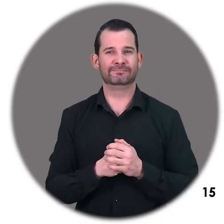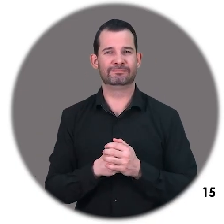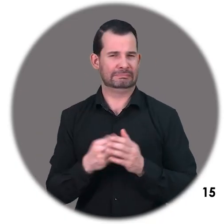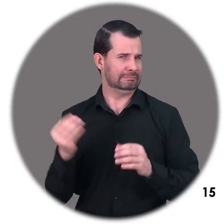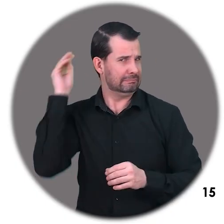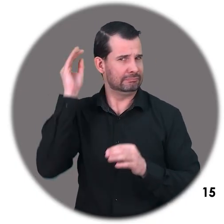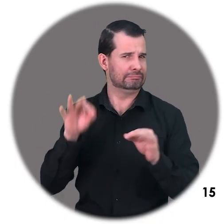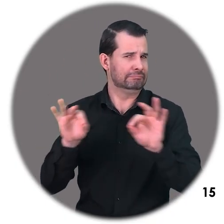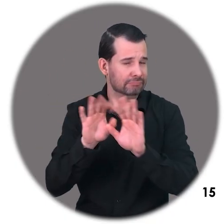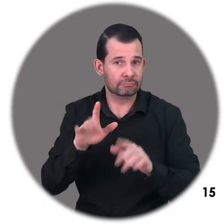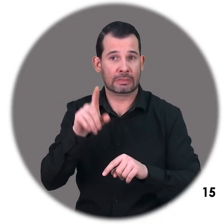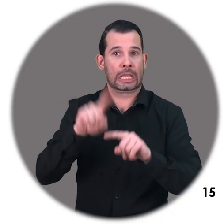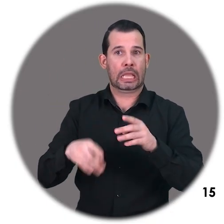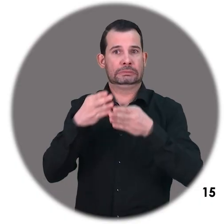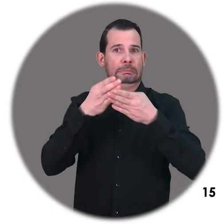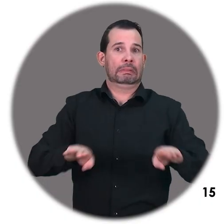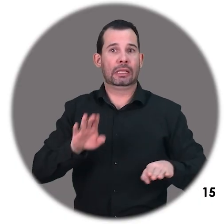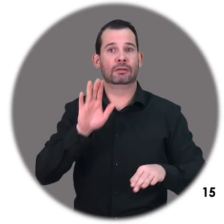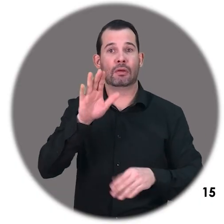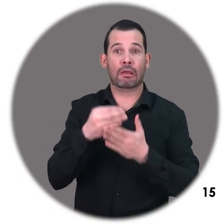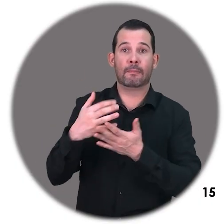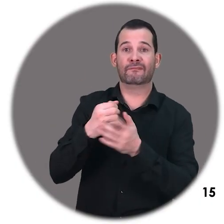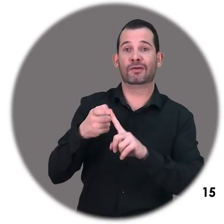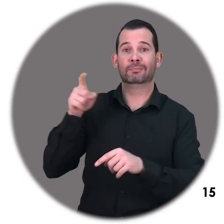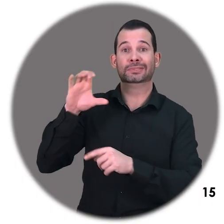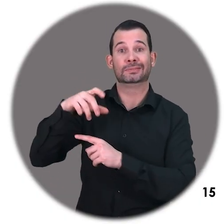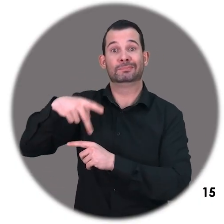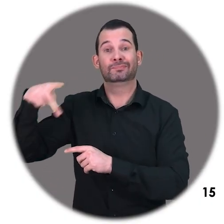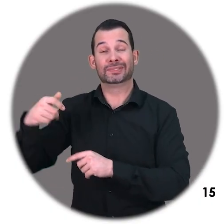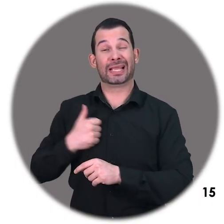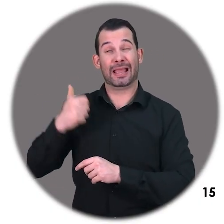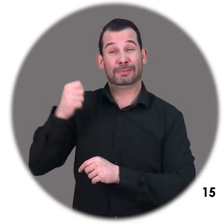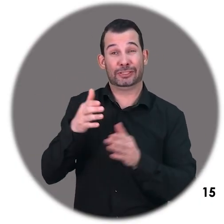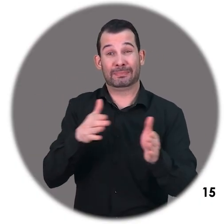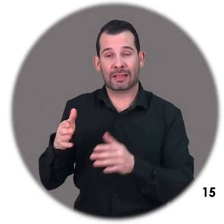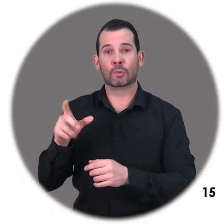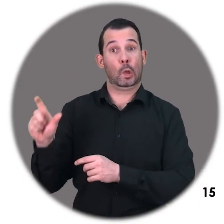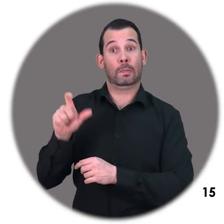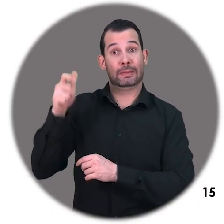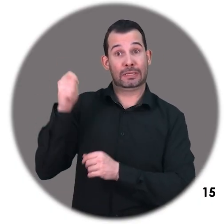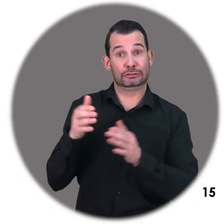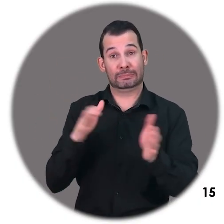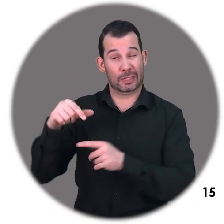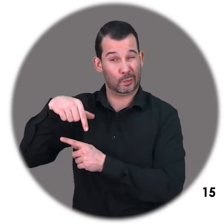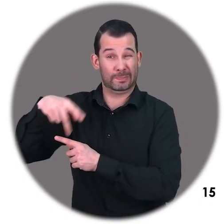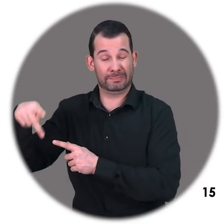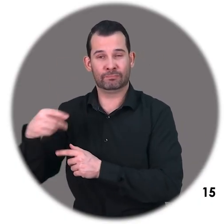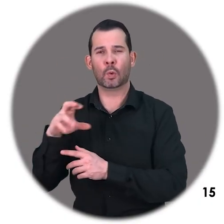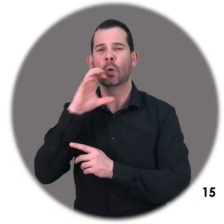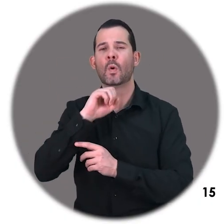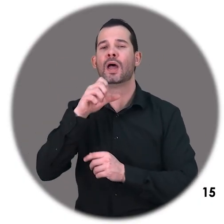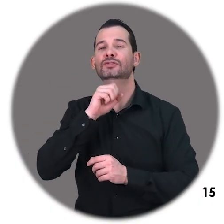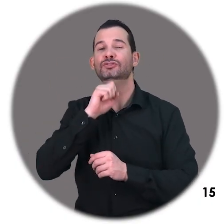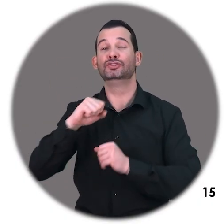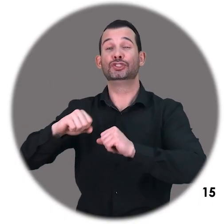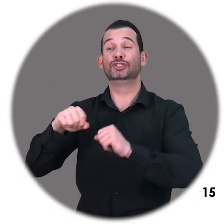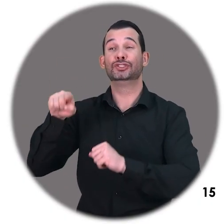Keep in mind that you cannot split your income from the Canada Pension Plan, Quebec Pension Plan, or Old Age Security.